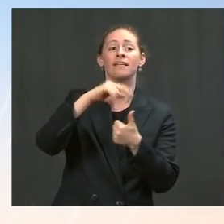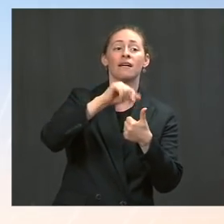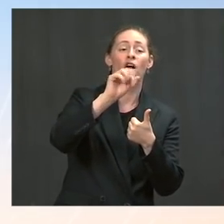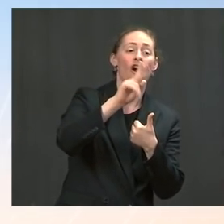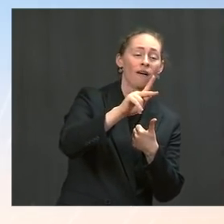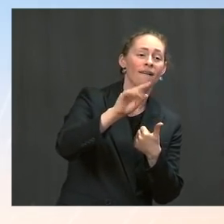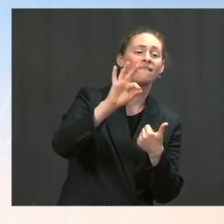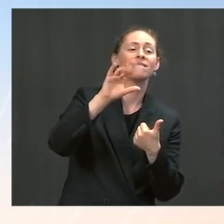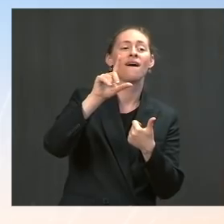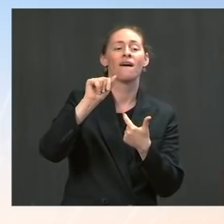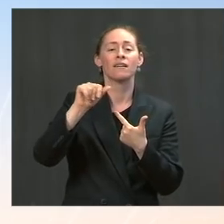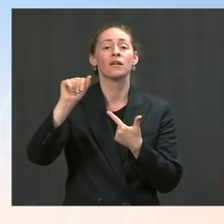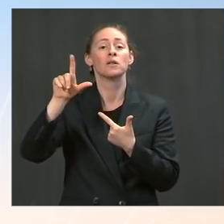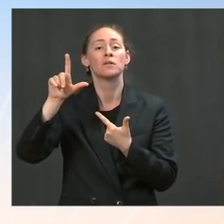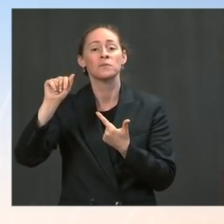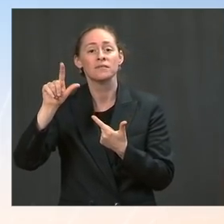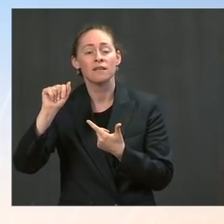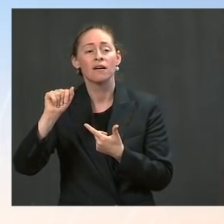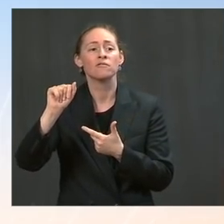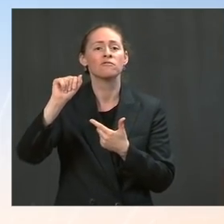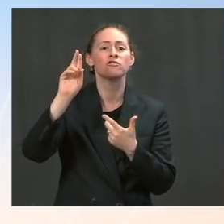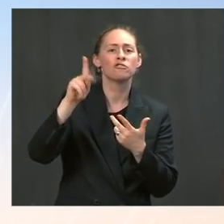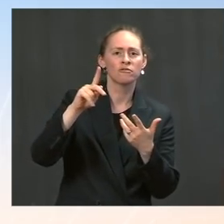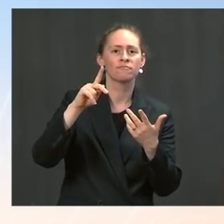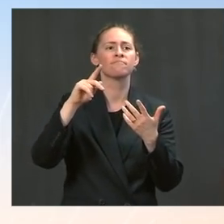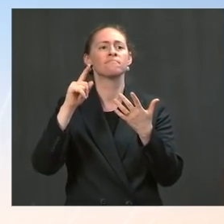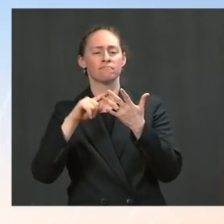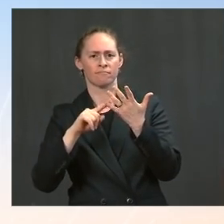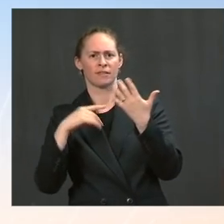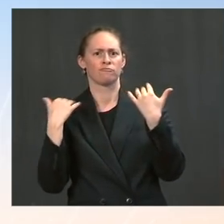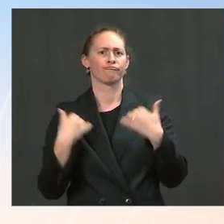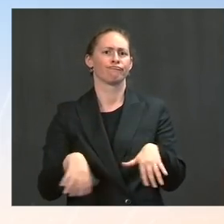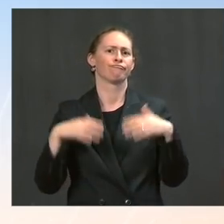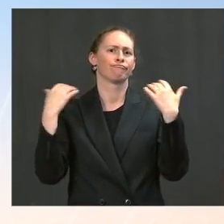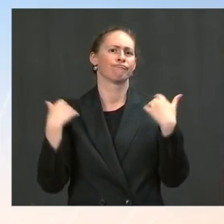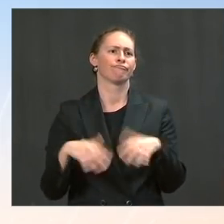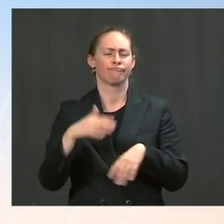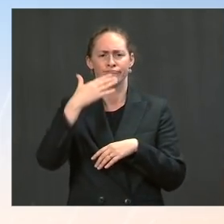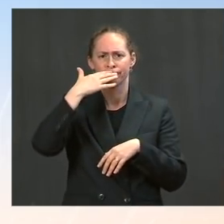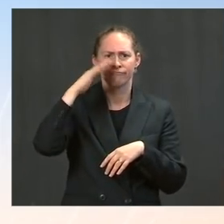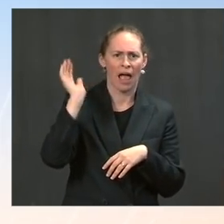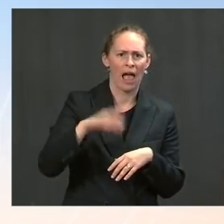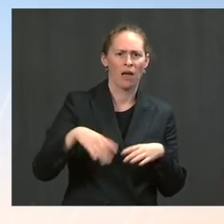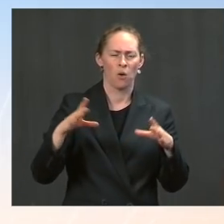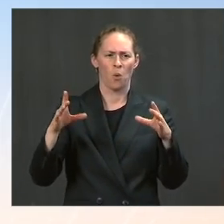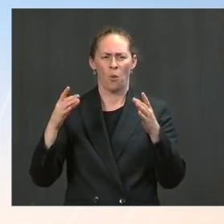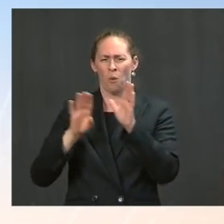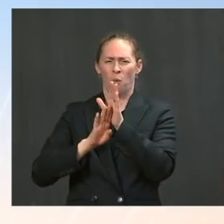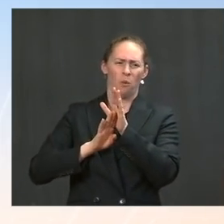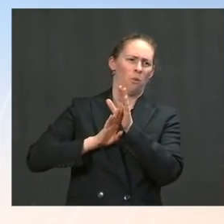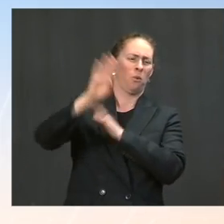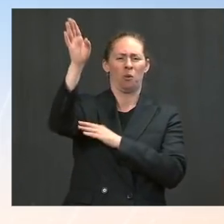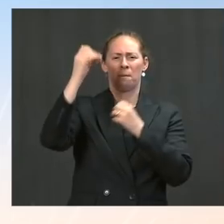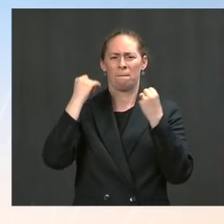had a significantly higher rate of people getting newly vaccinated compared to the national average, which we obviously see is a good sign.